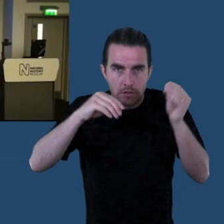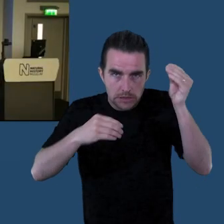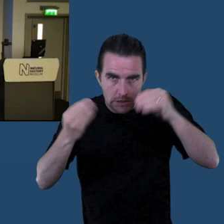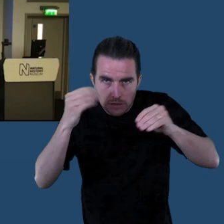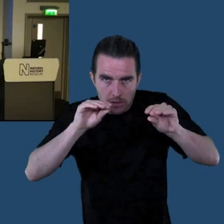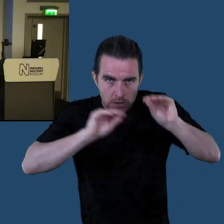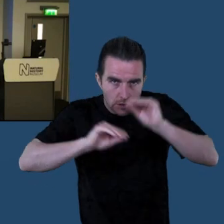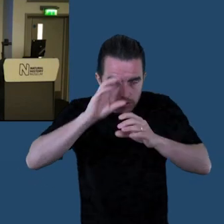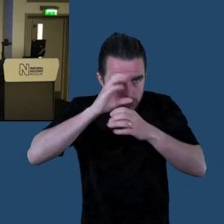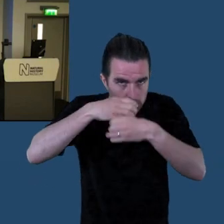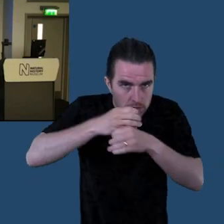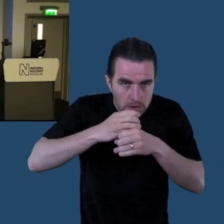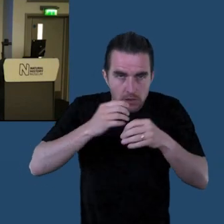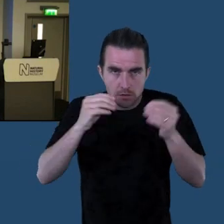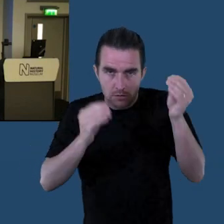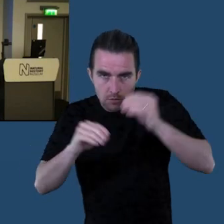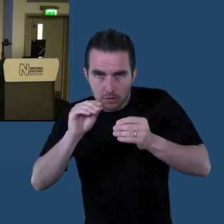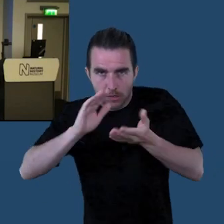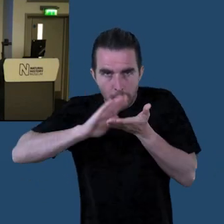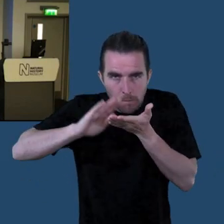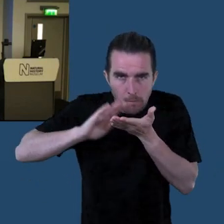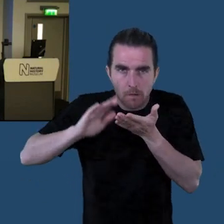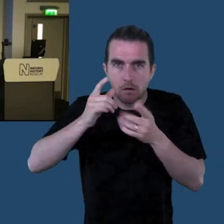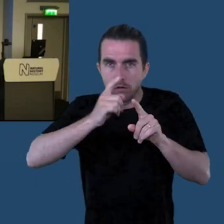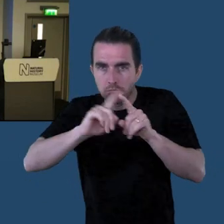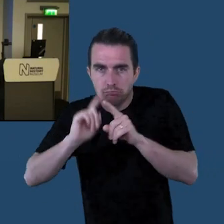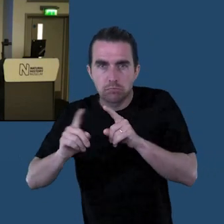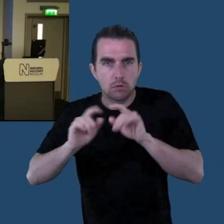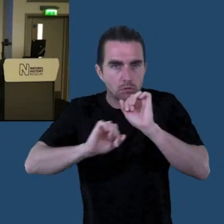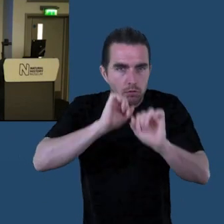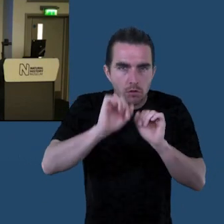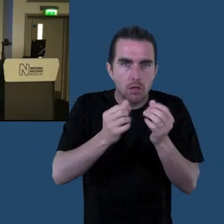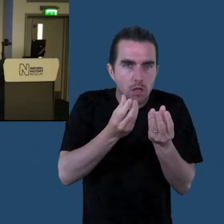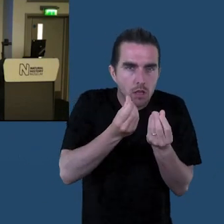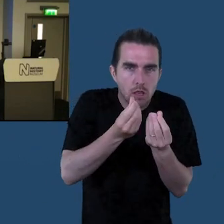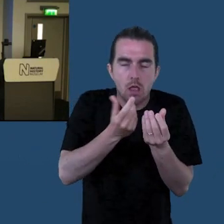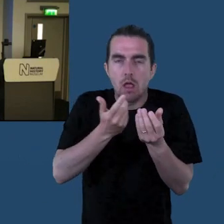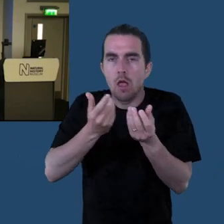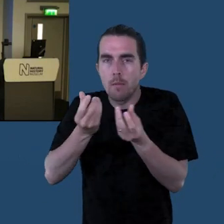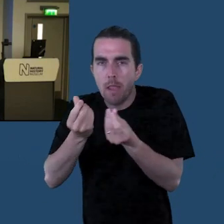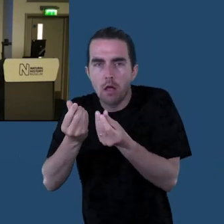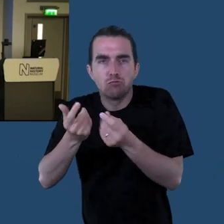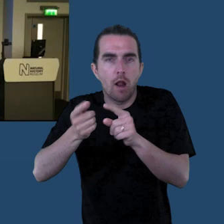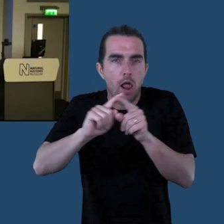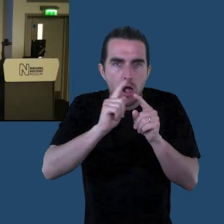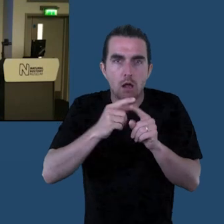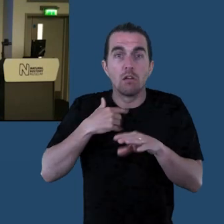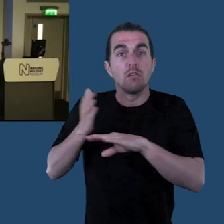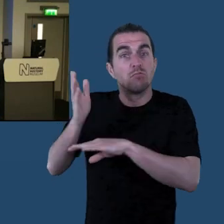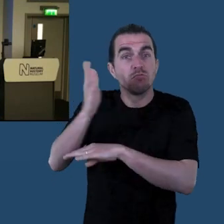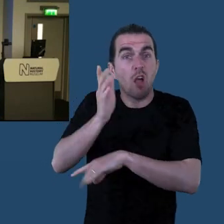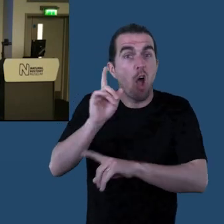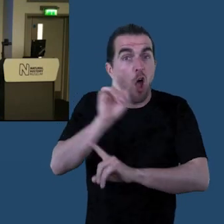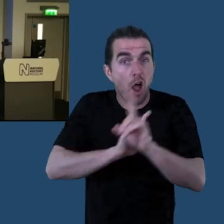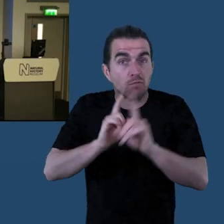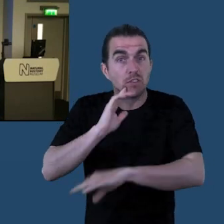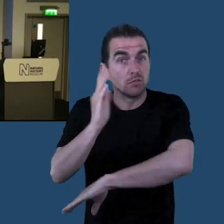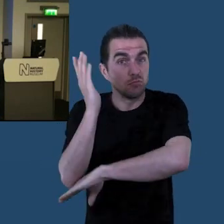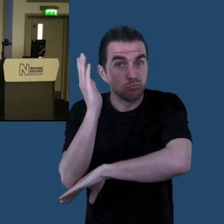from fossil corals and dinosaurs to meteorites and minerals. I present at conferences, and also, sometimes,